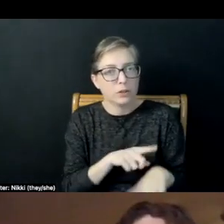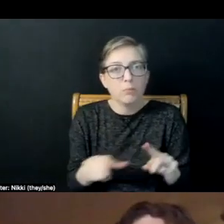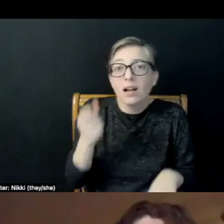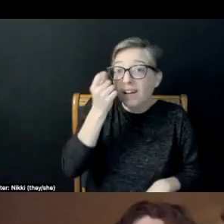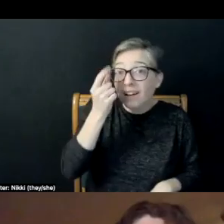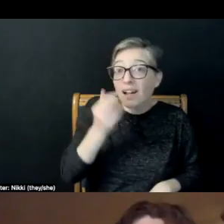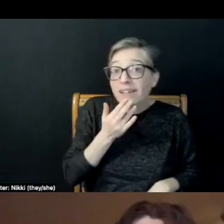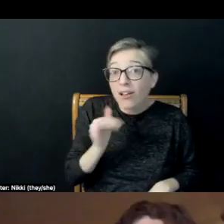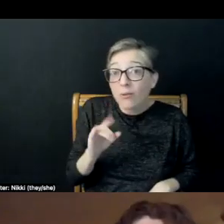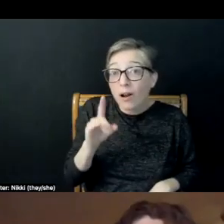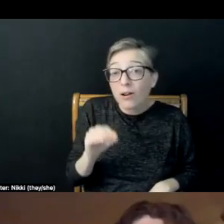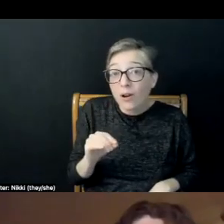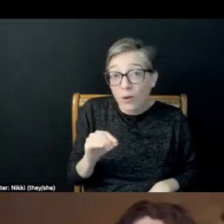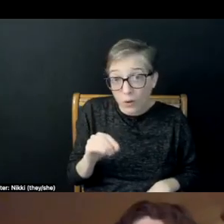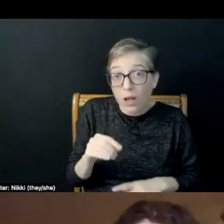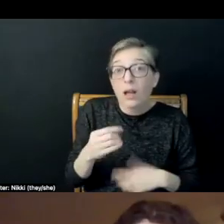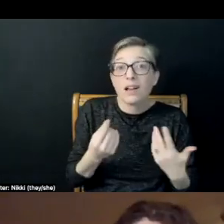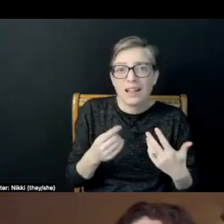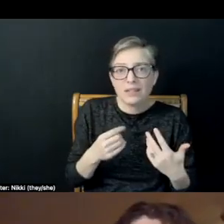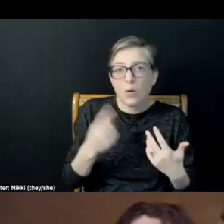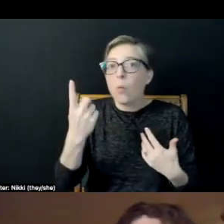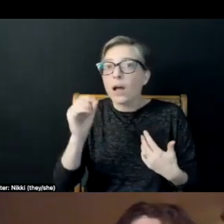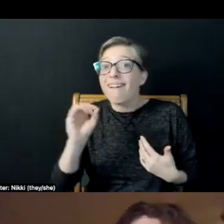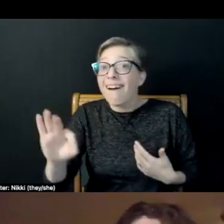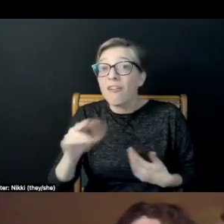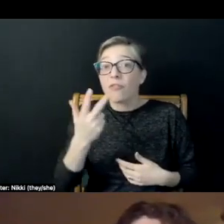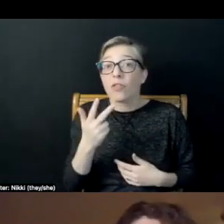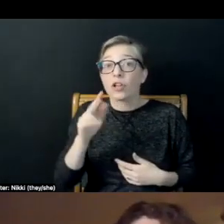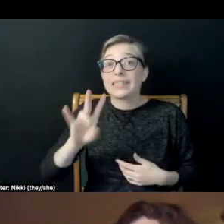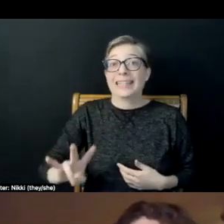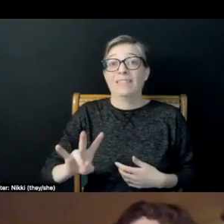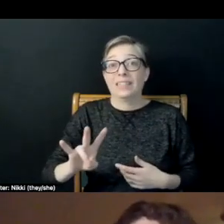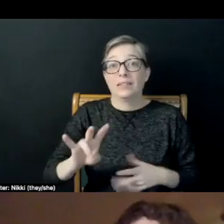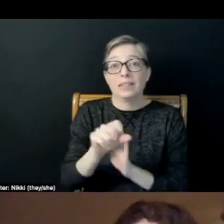disability of a parent as grounds for removal of a child from their home.